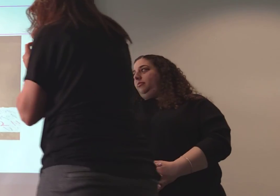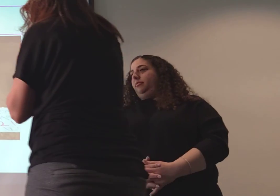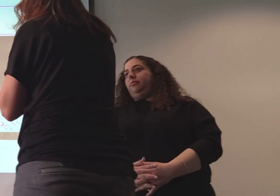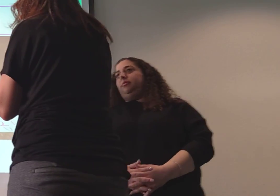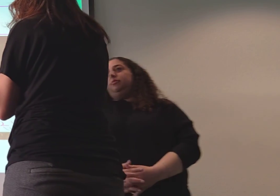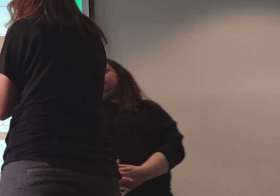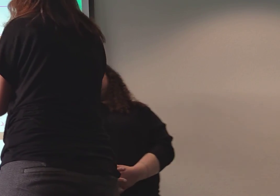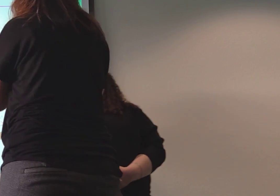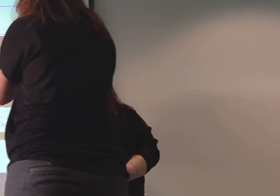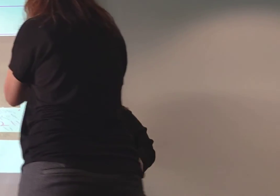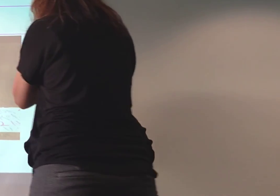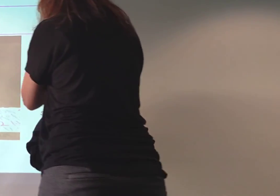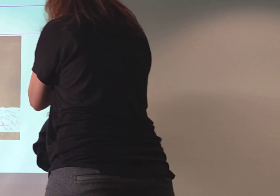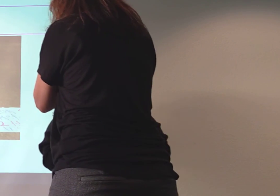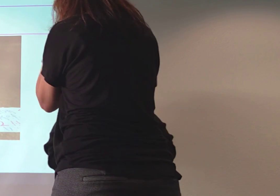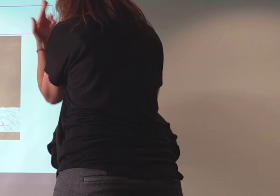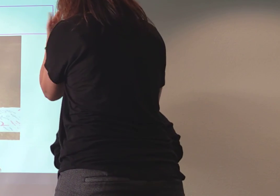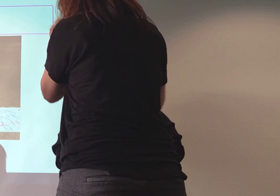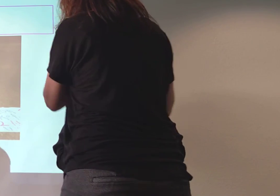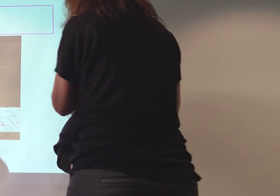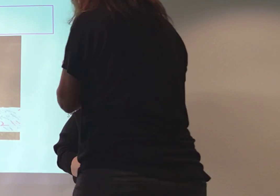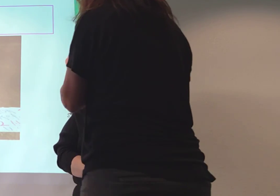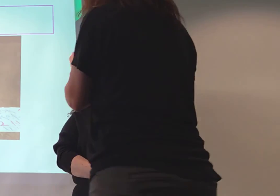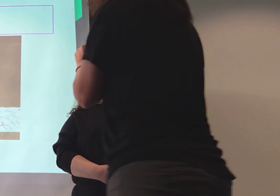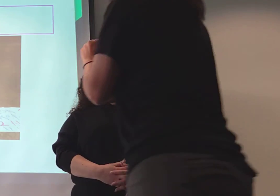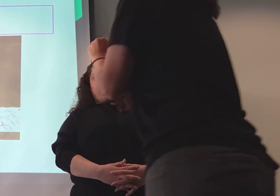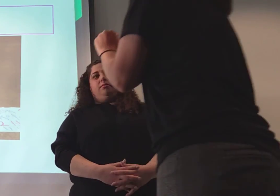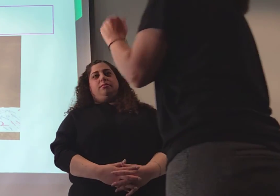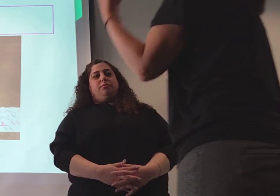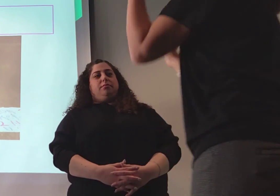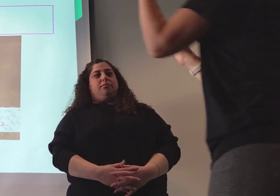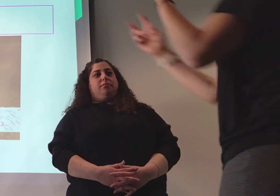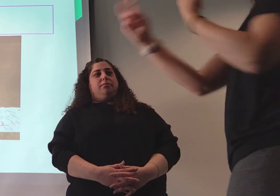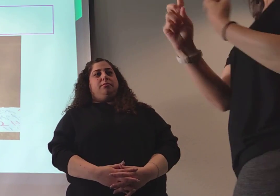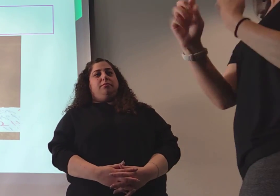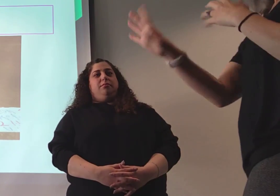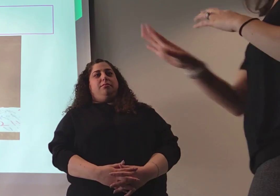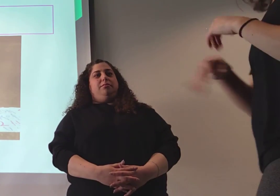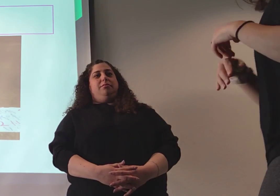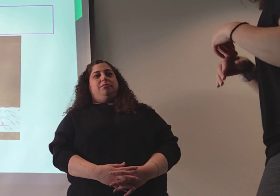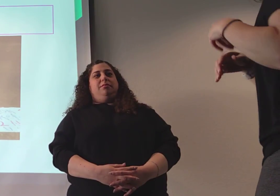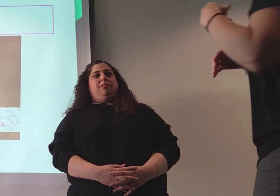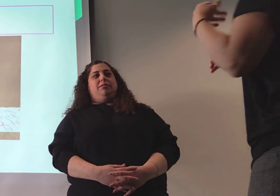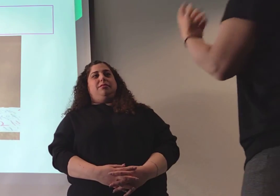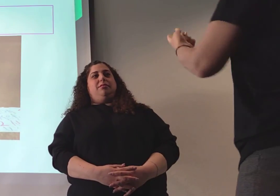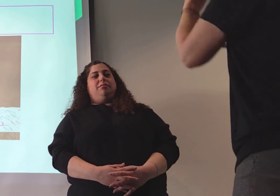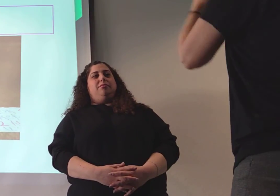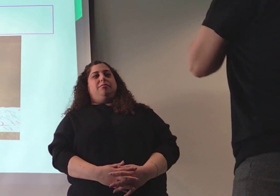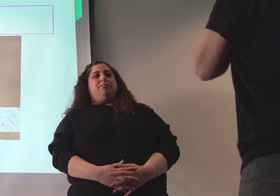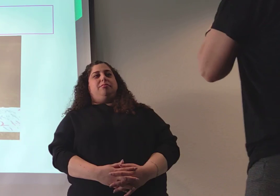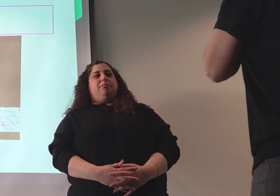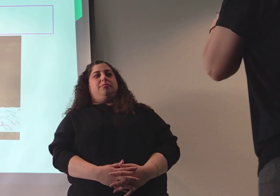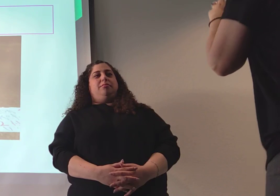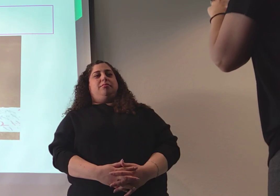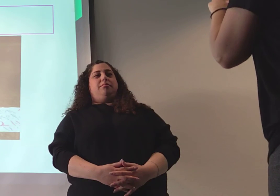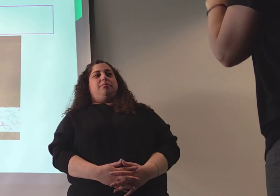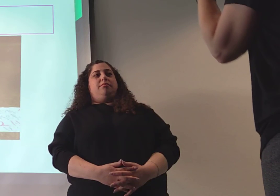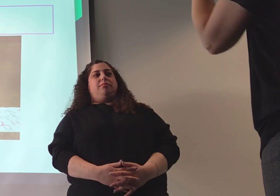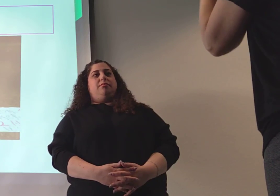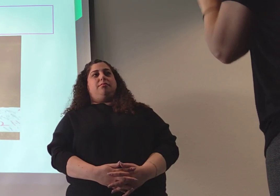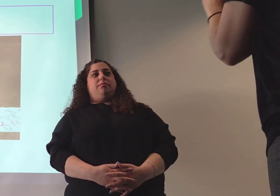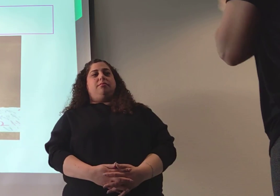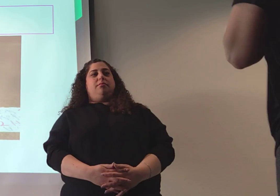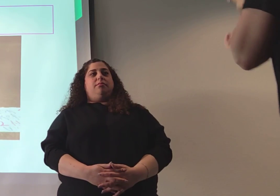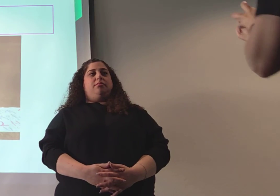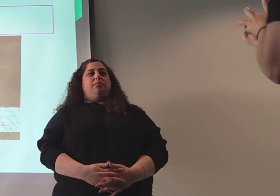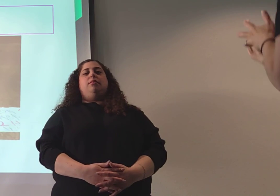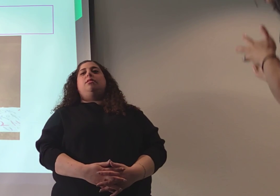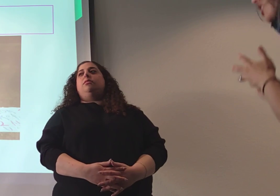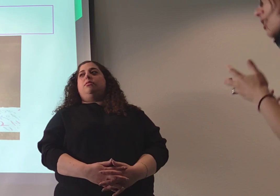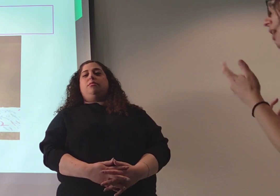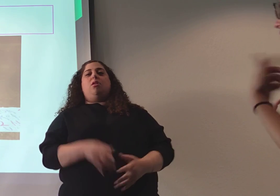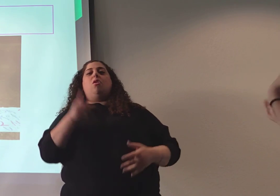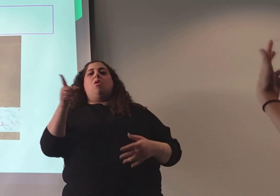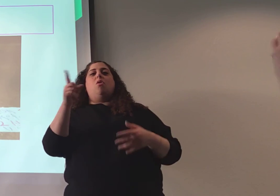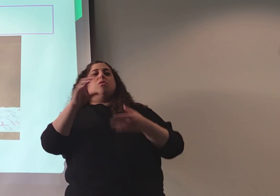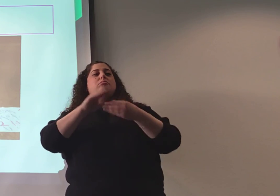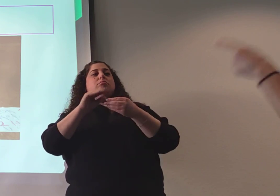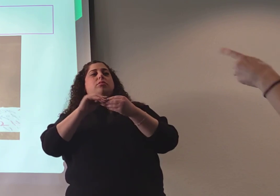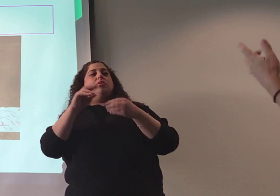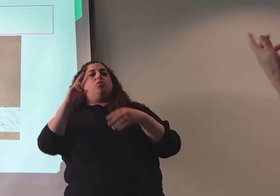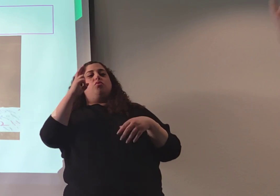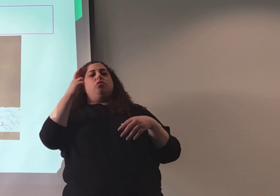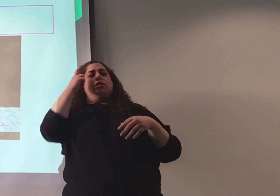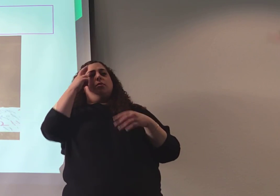An example of reasonable accommodation – I was asking, what would it look like for someone